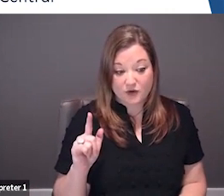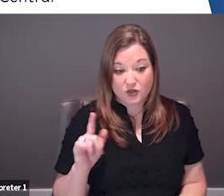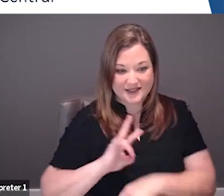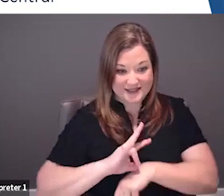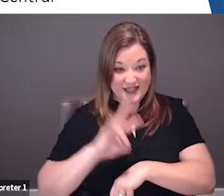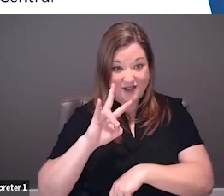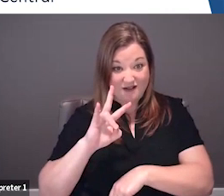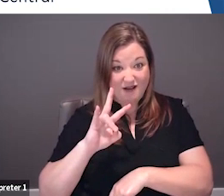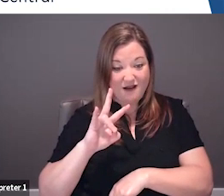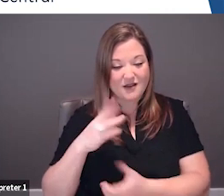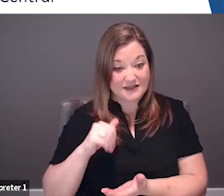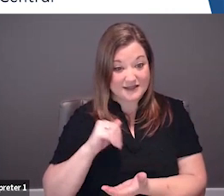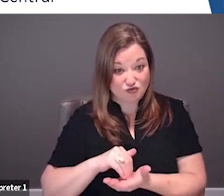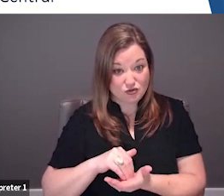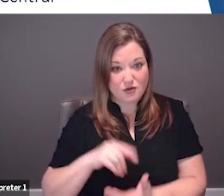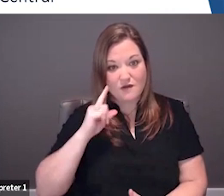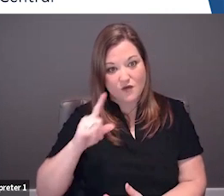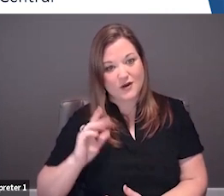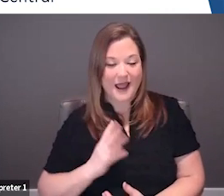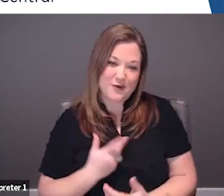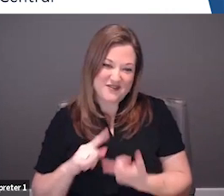or for our friends in Australia, that's 10:00 AM,